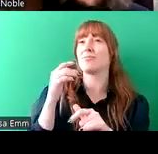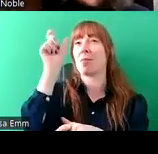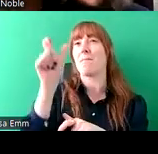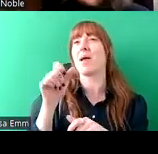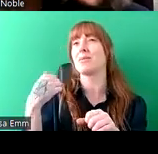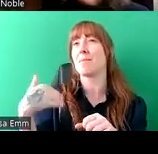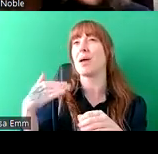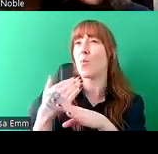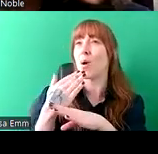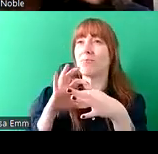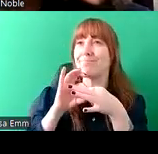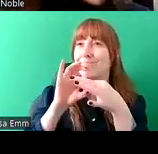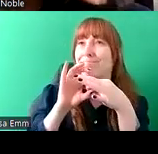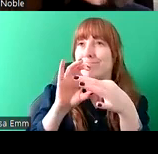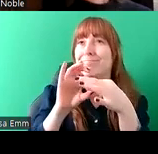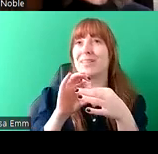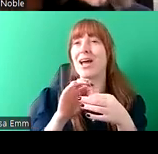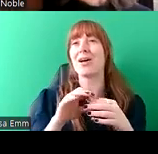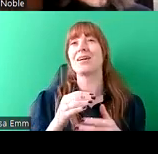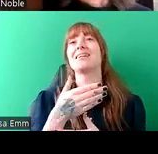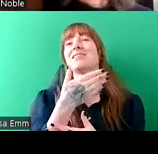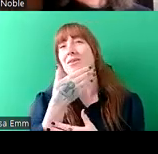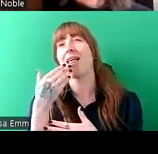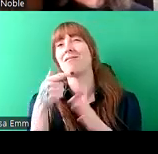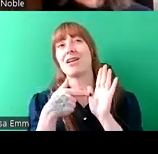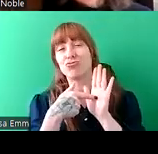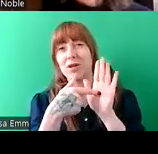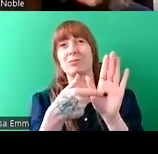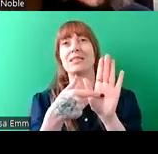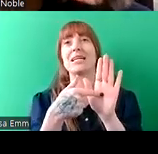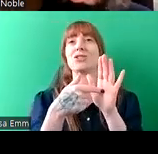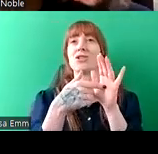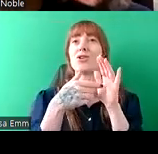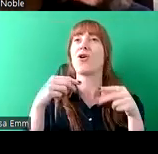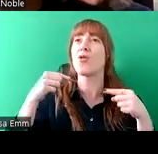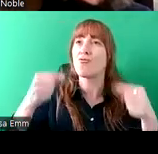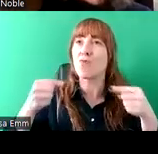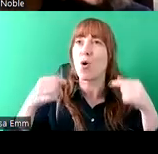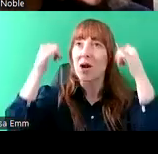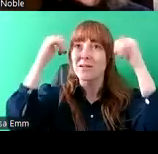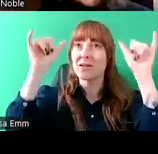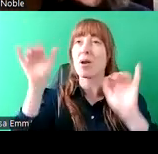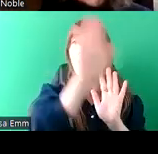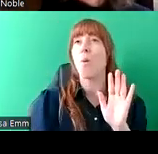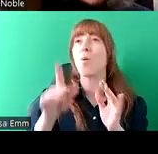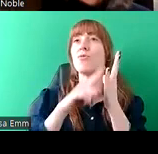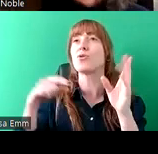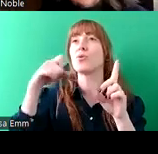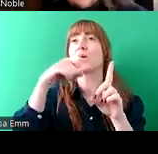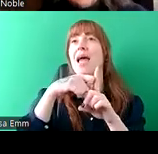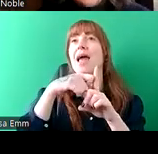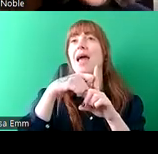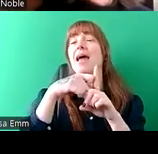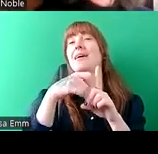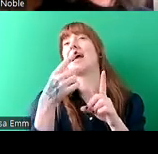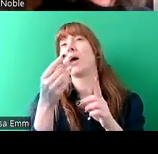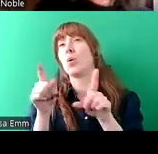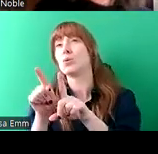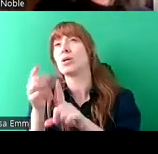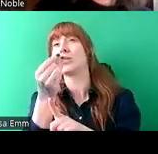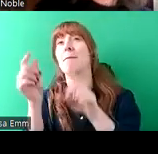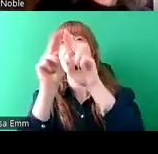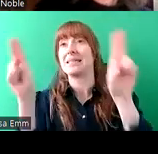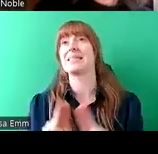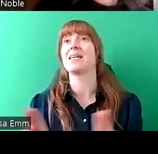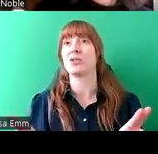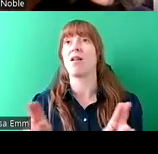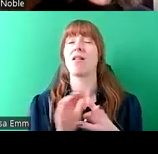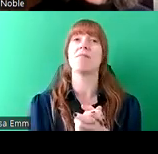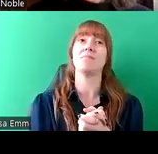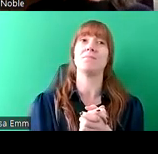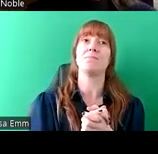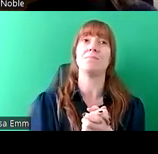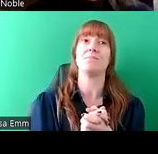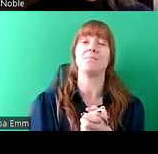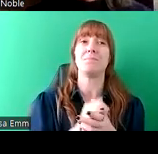representing the Roller Derby leagues from across the UK, and some internationally as well.